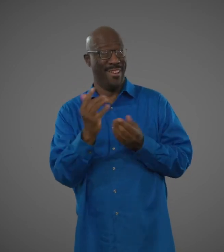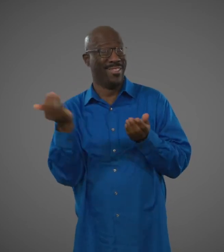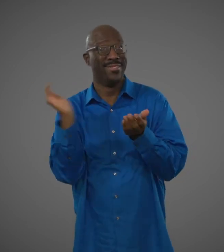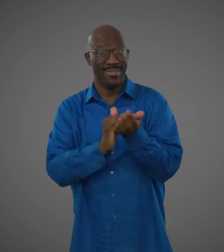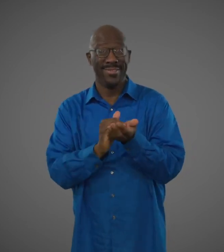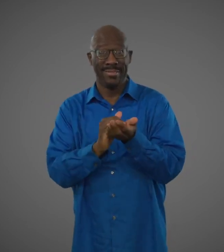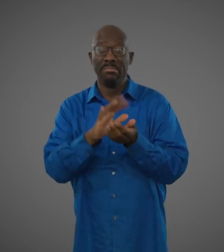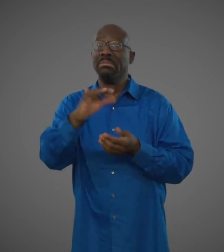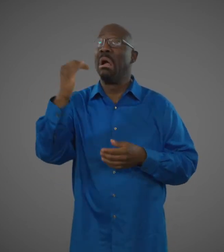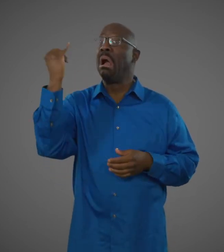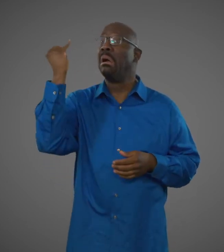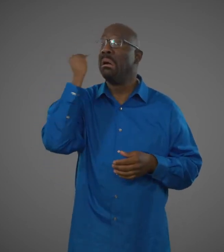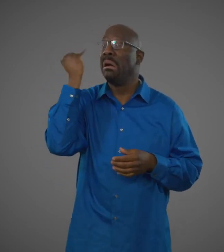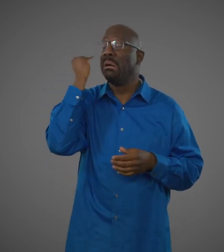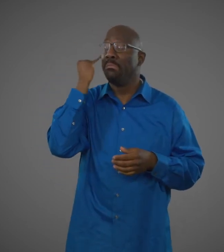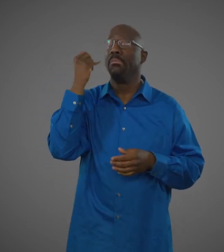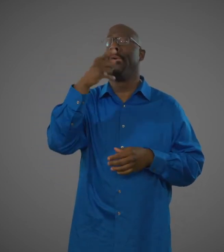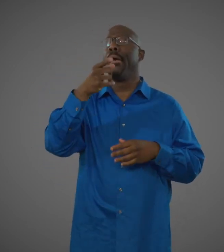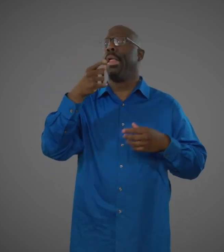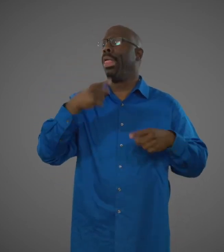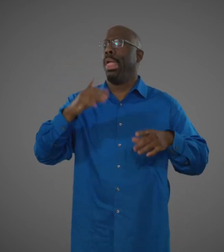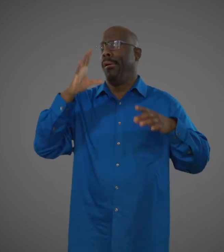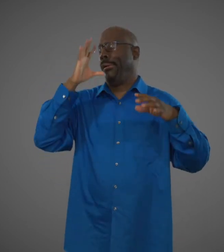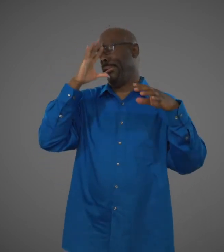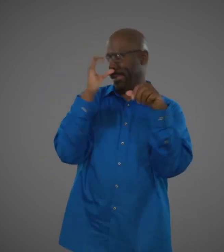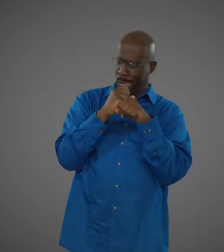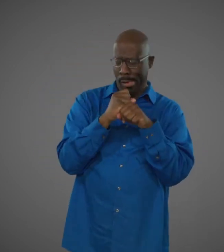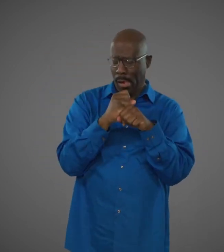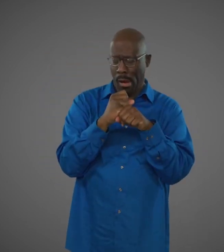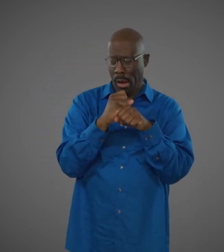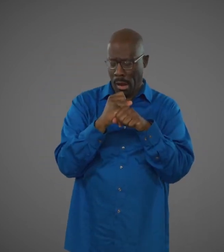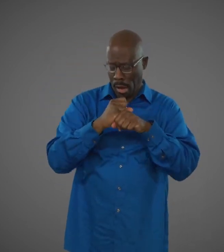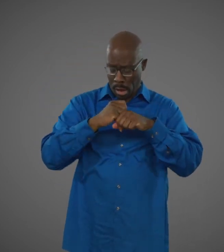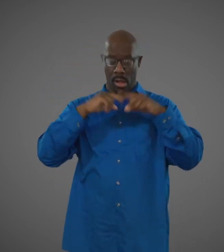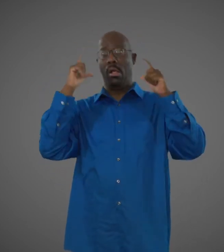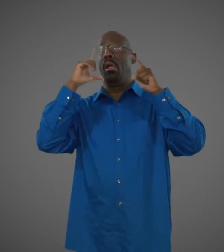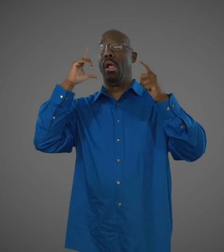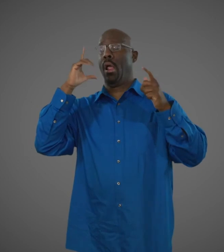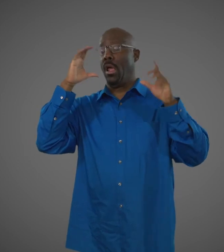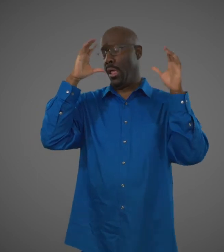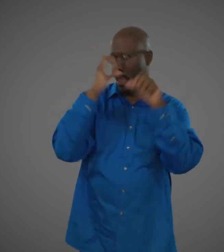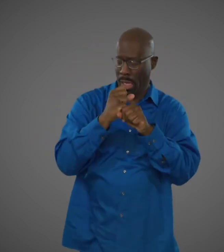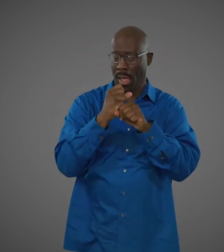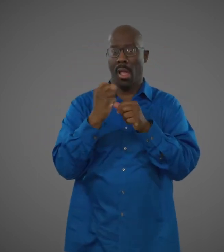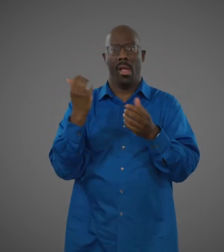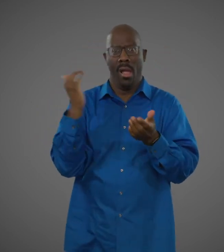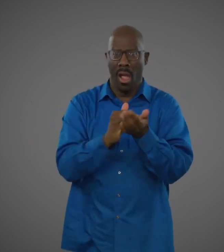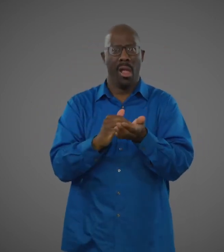Go back to the ER if you keep having fainting episodes many times.